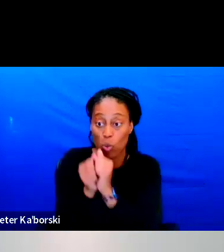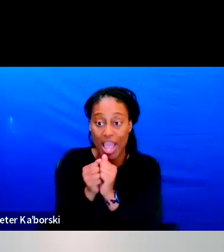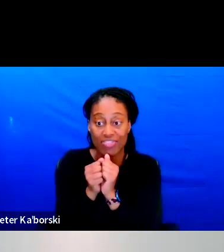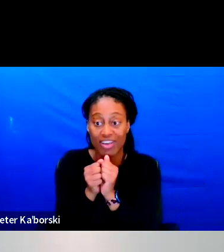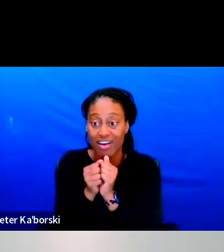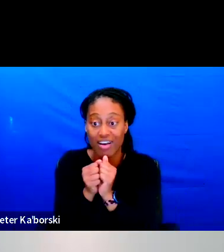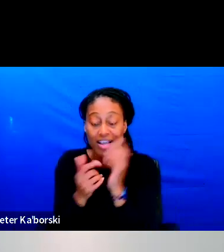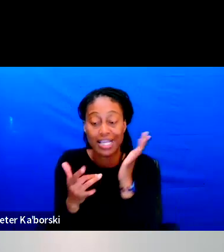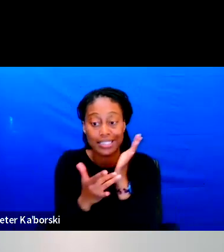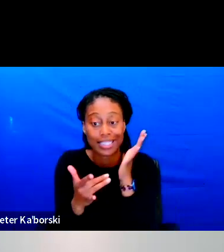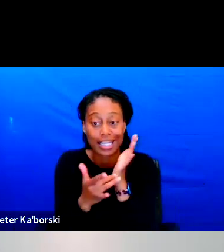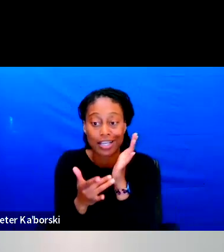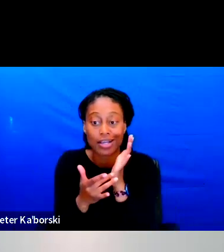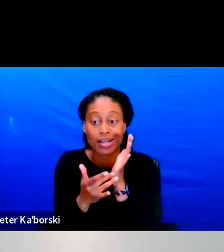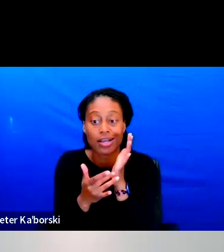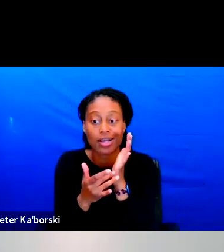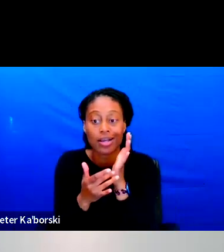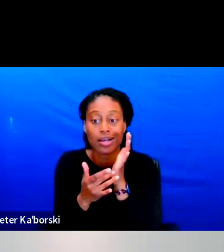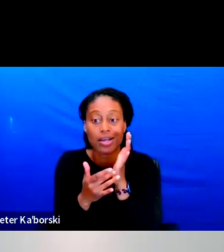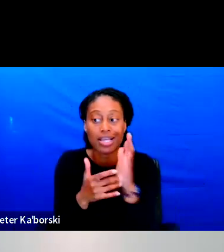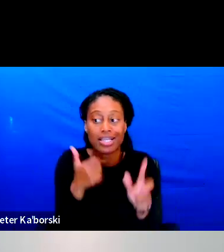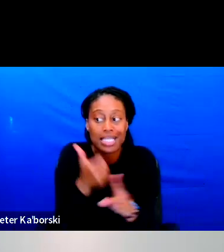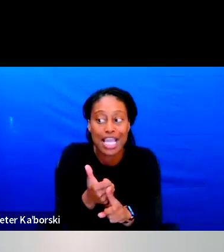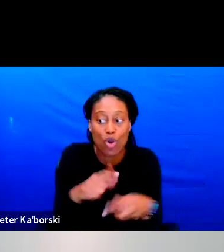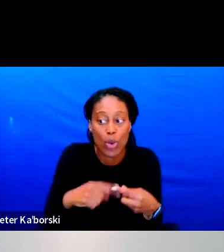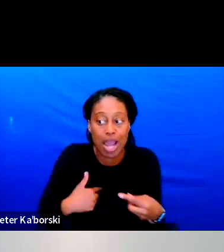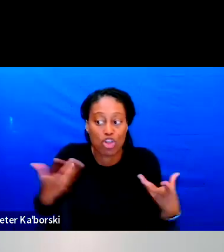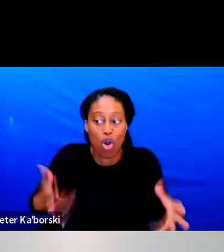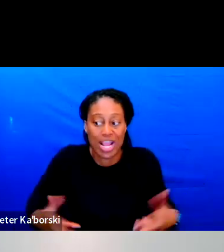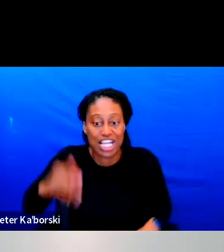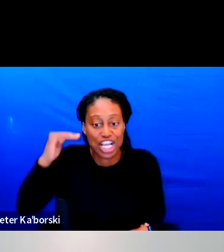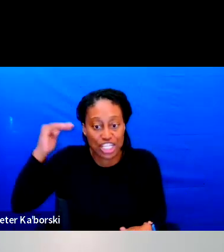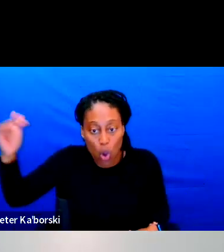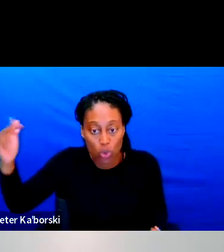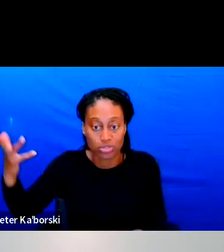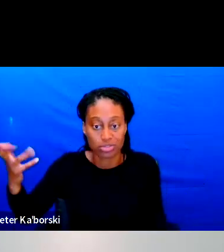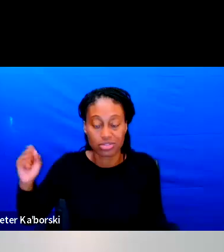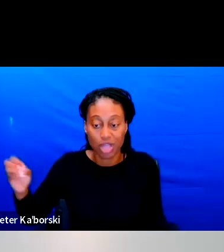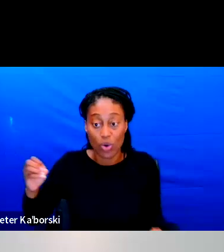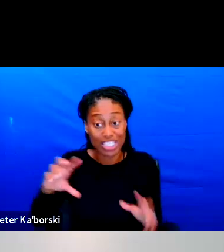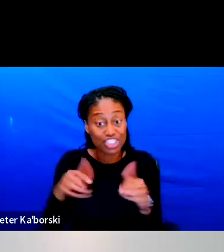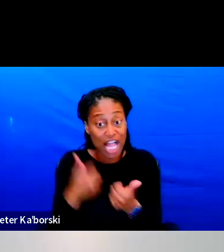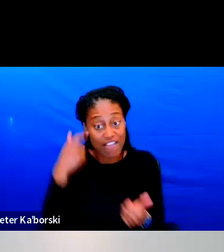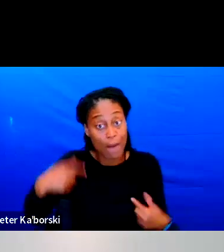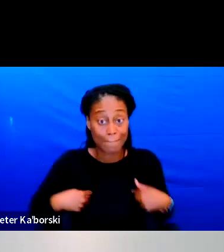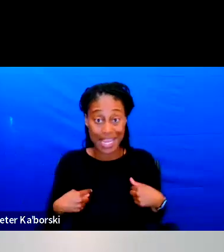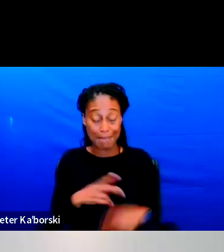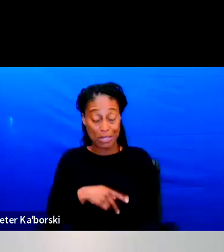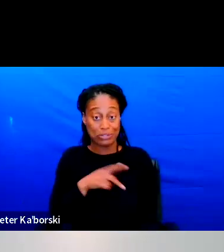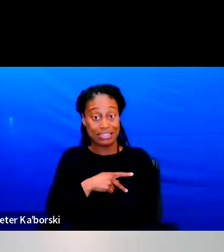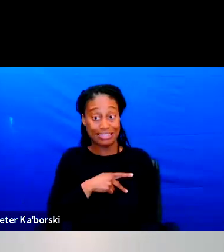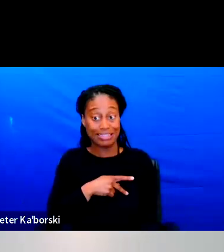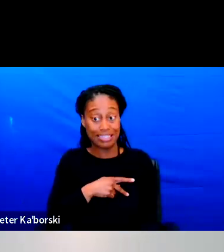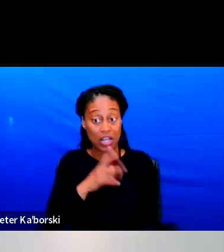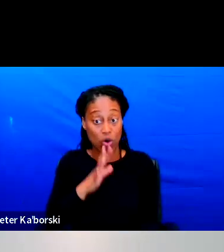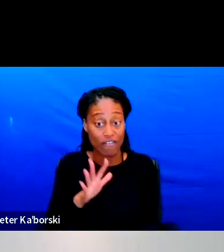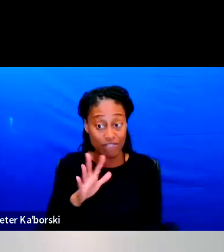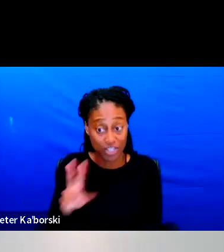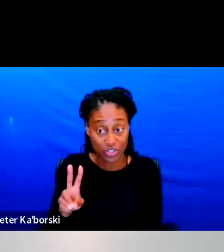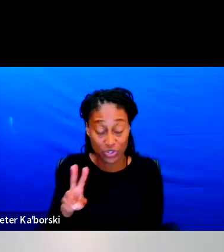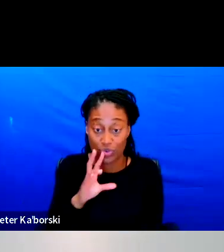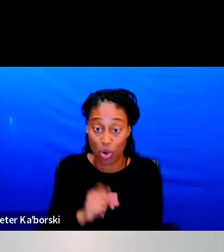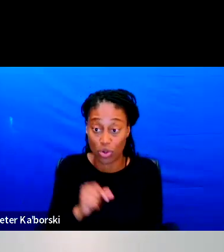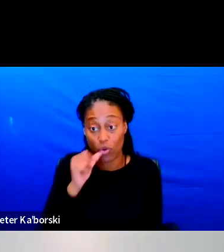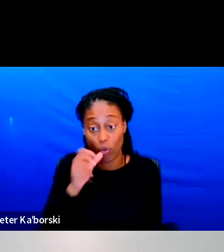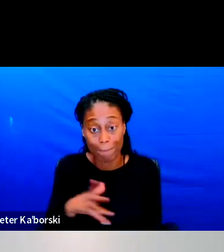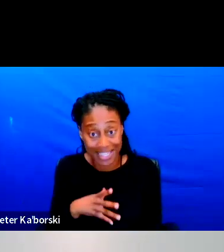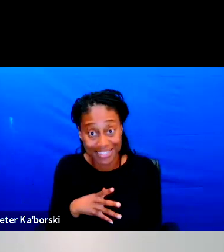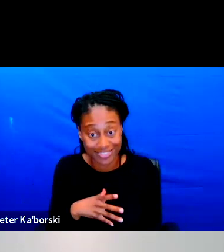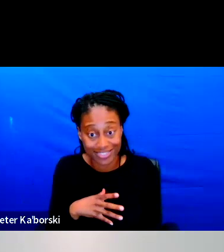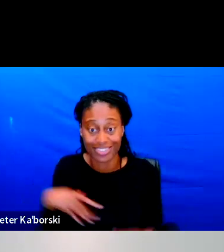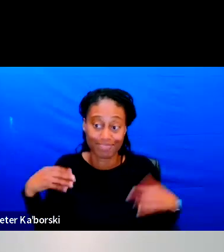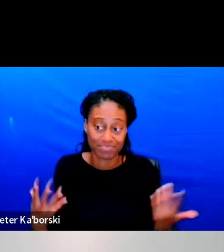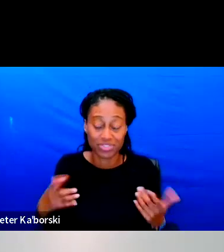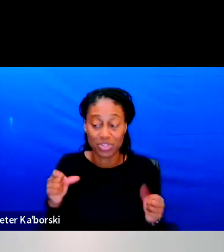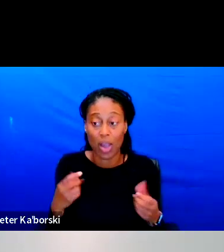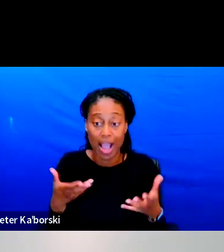Sandra McBroom: technology was just hitting as I'm becoming an adult. And so it's been a real challenge for me as a 52 year old woman. I just let consumers know.